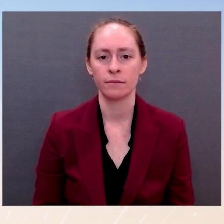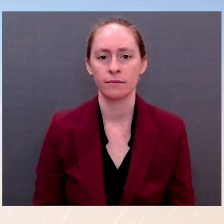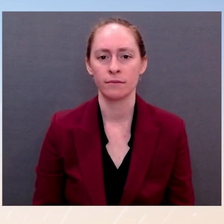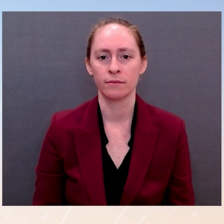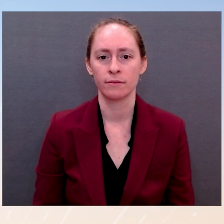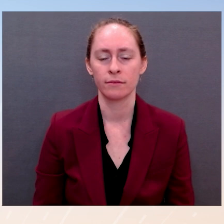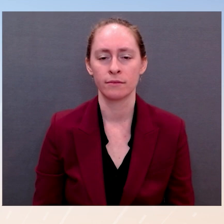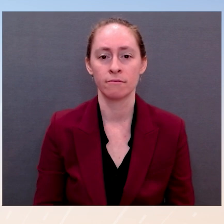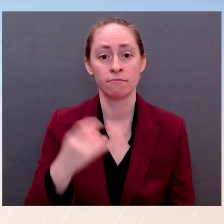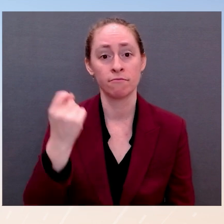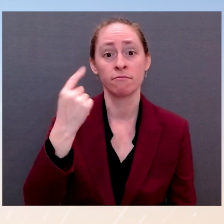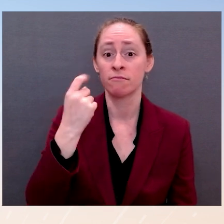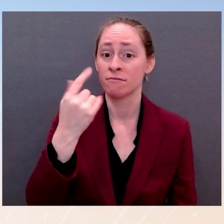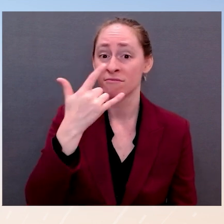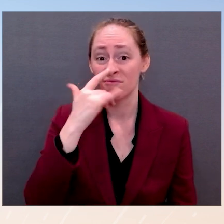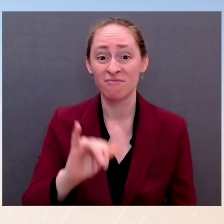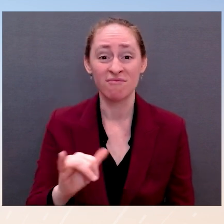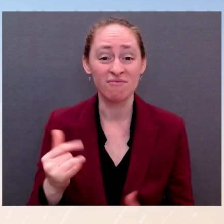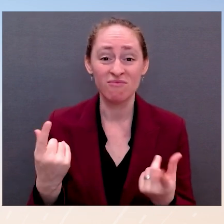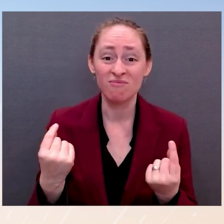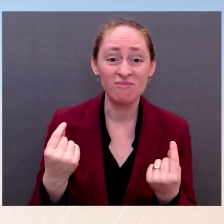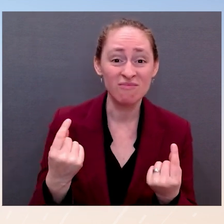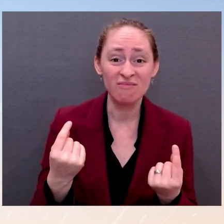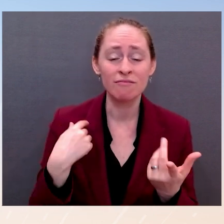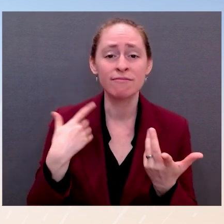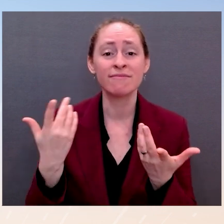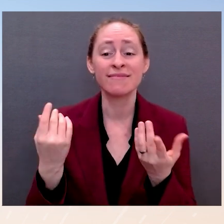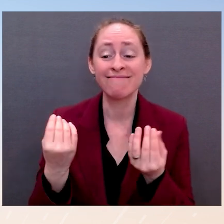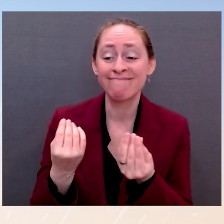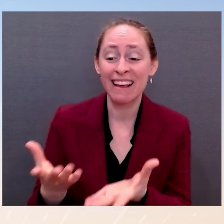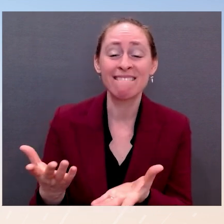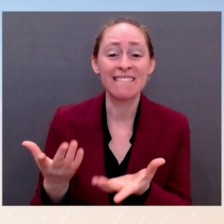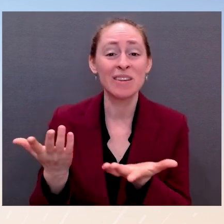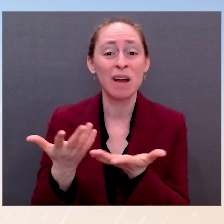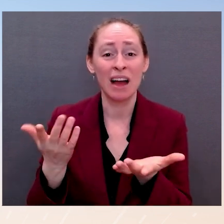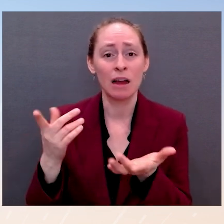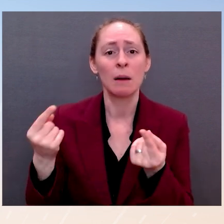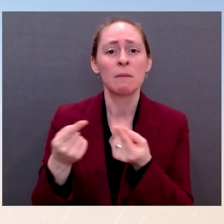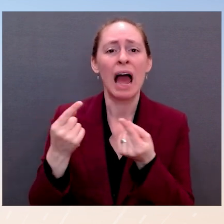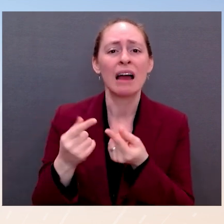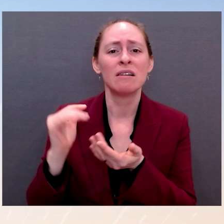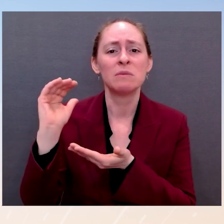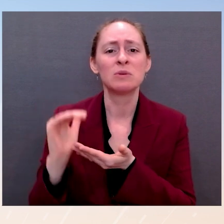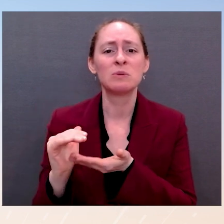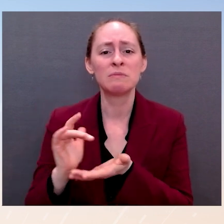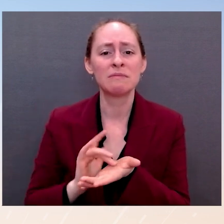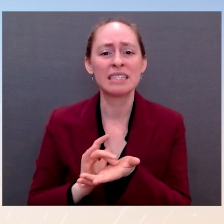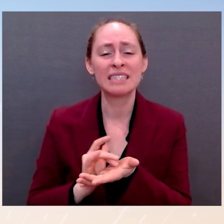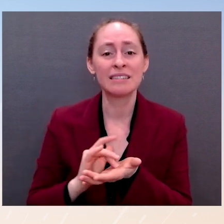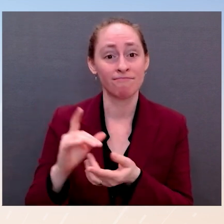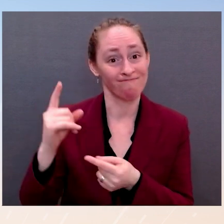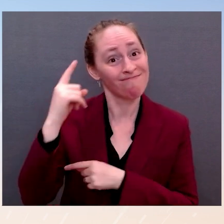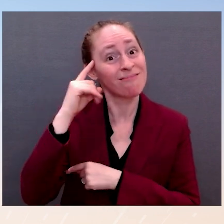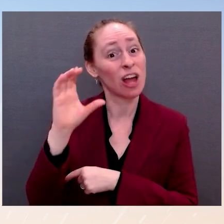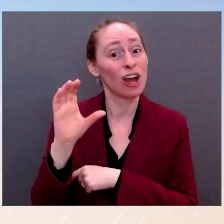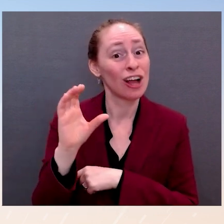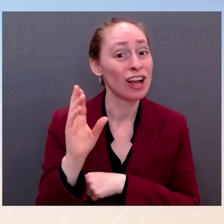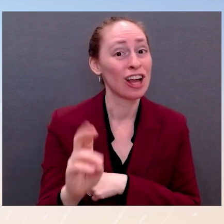to help folks who have disease, it's too late to treat. Deal with the end of life so professionally.